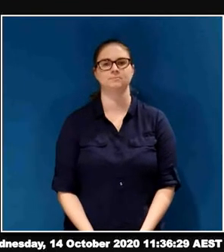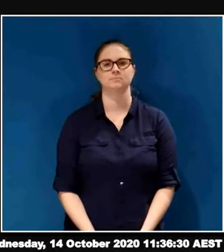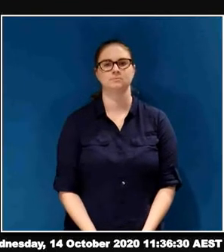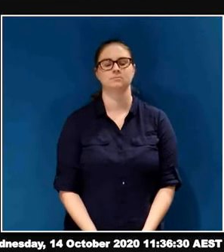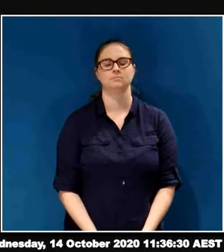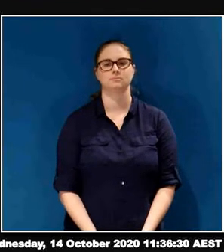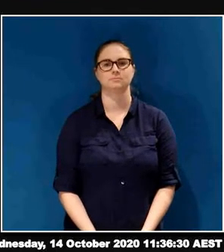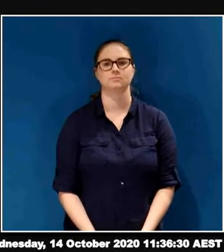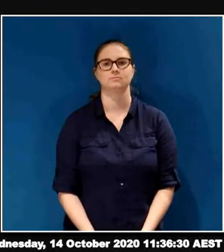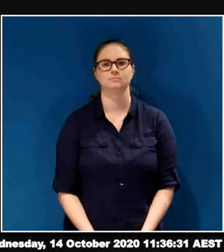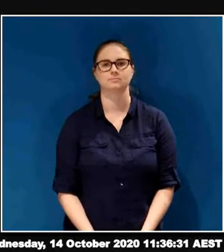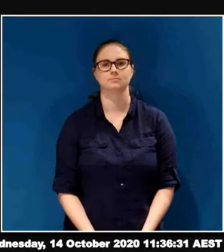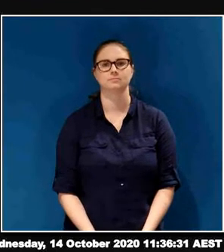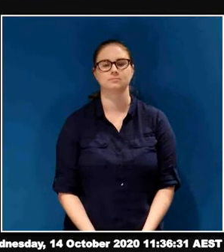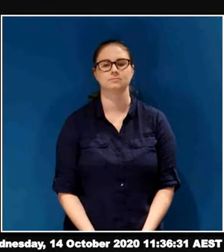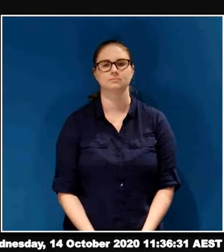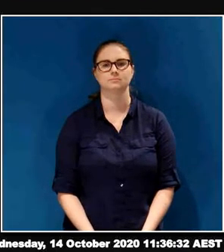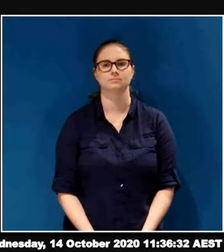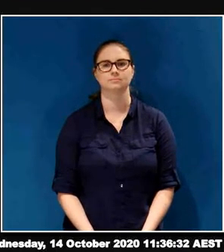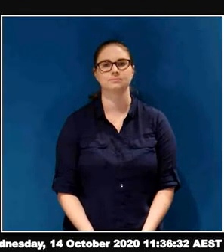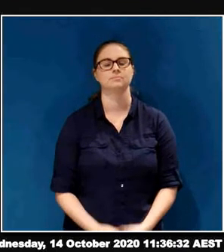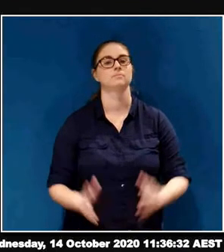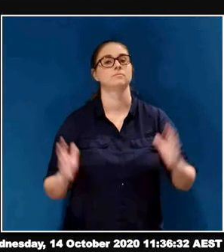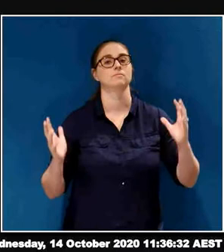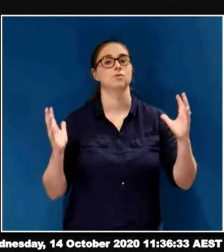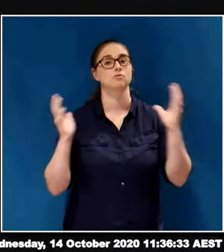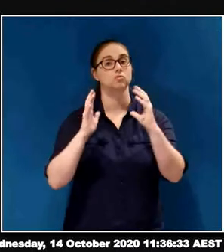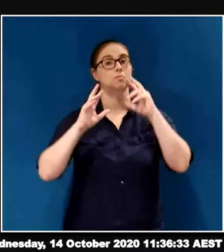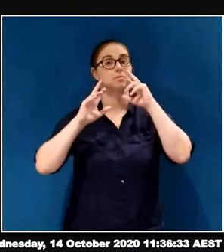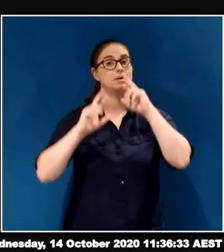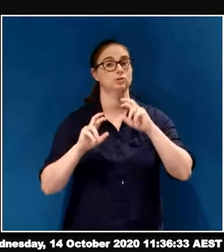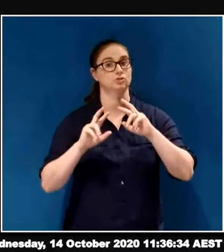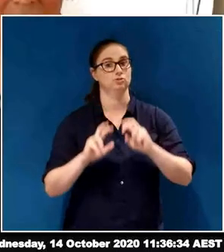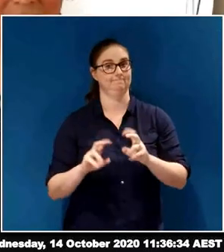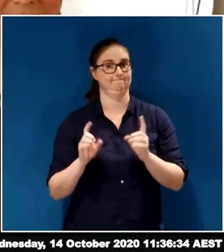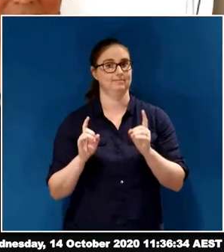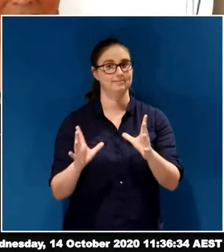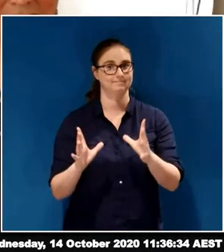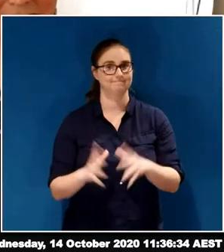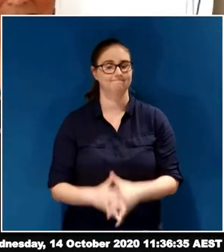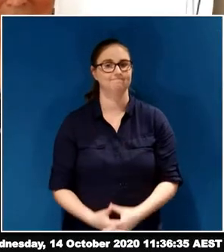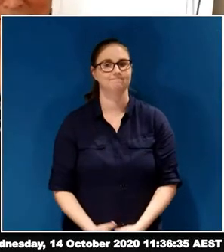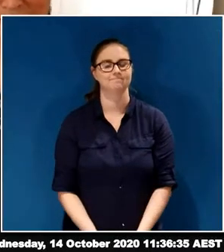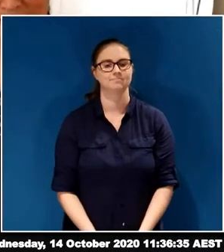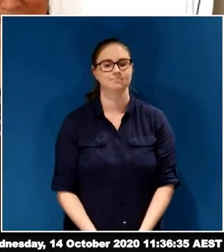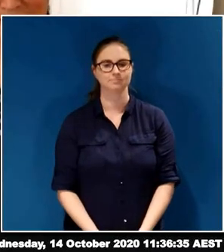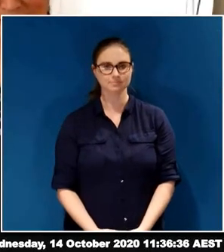The Royal Commission is resumed. Thank you, Sarah and Mr Fraser.